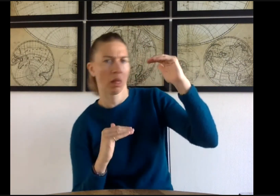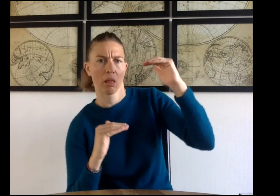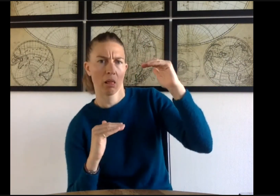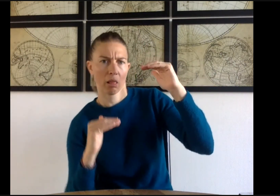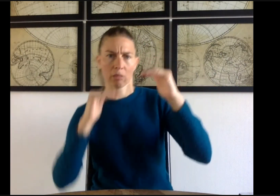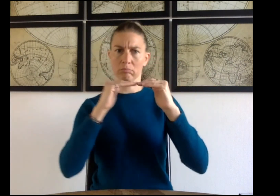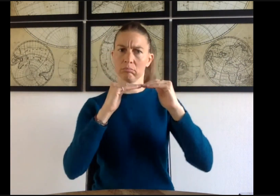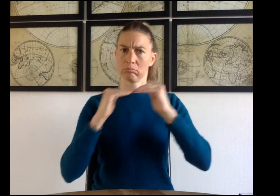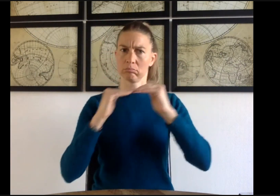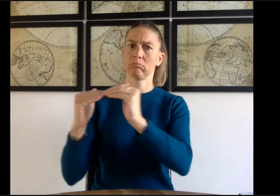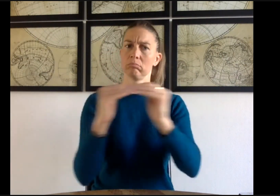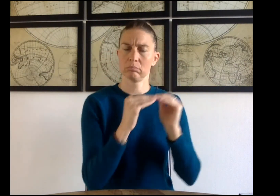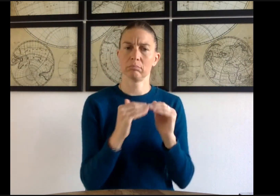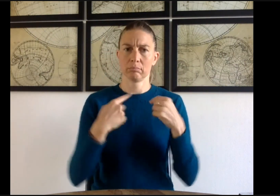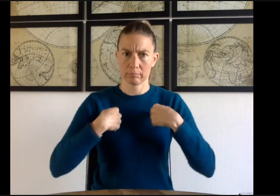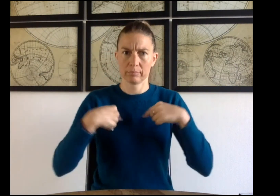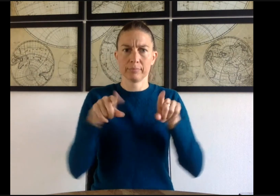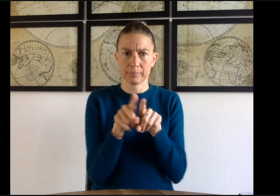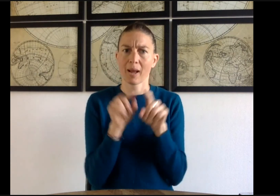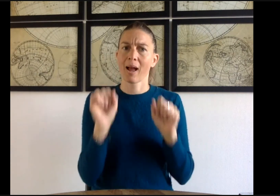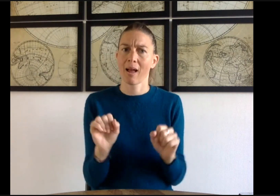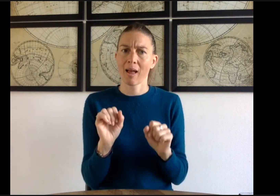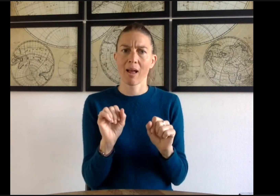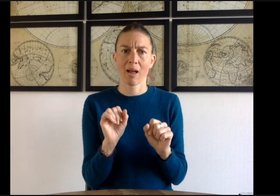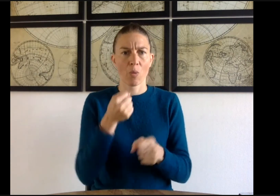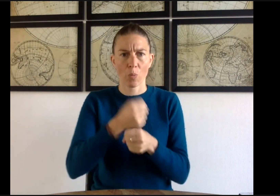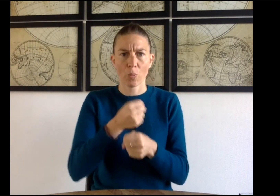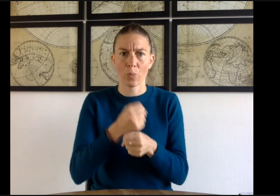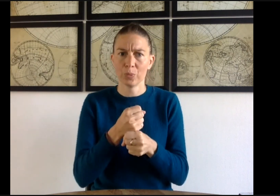so that we can or we can't do because if we are offered